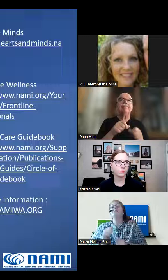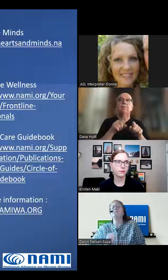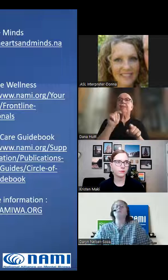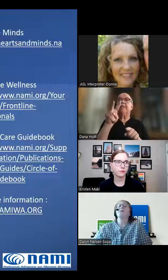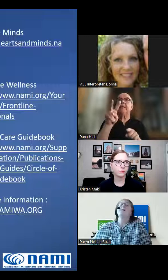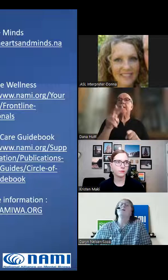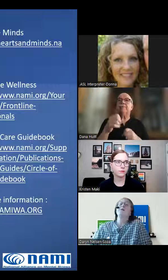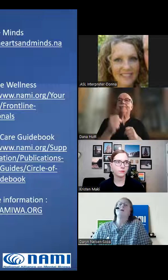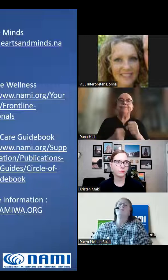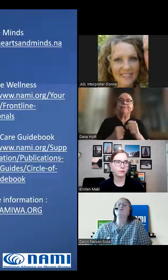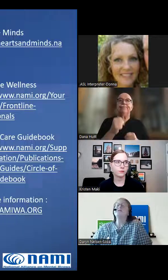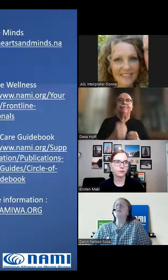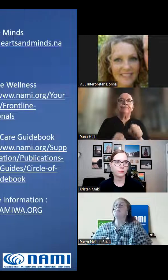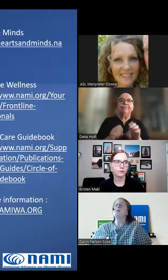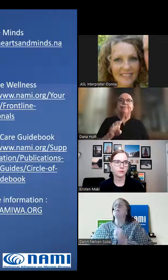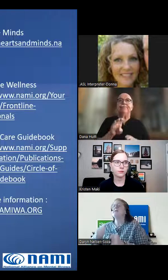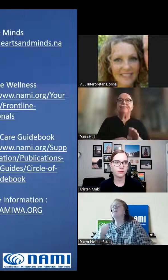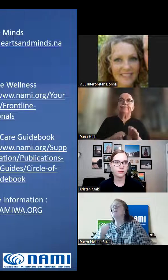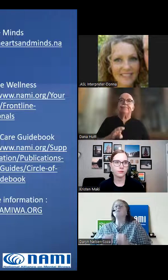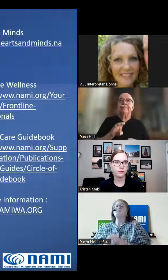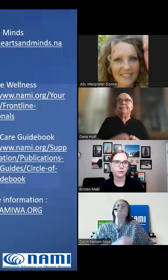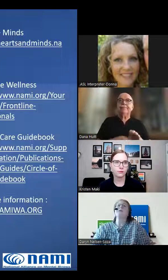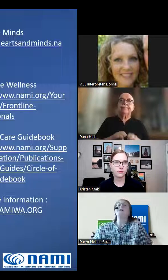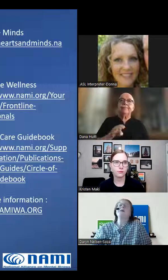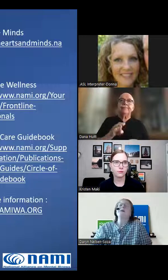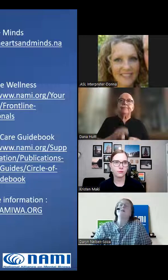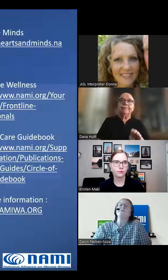So with these services and the evidence-based assessment, we found that there was